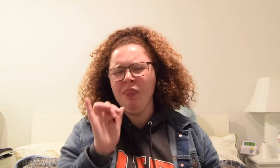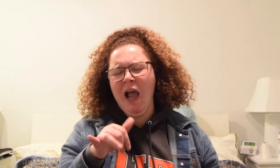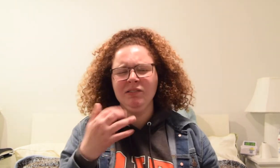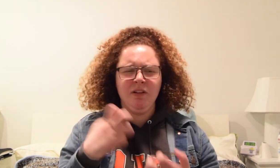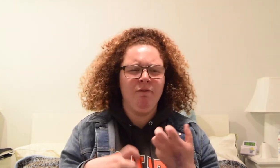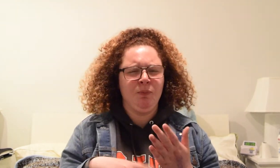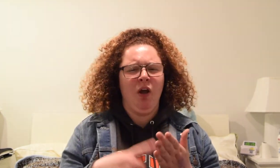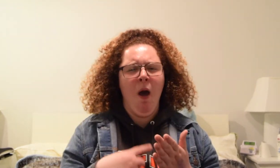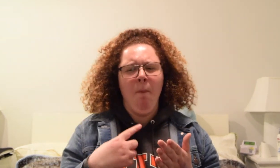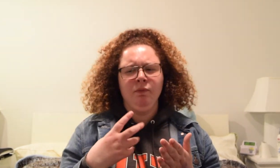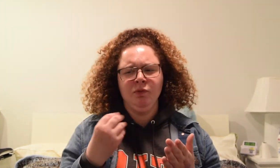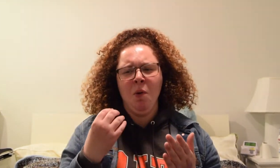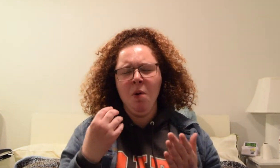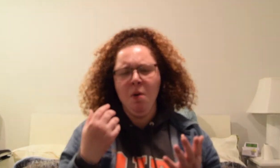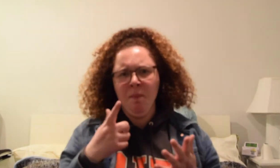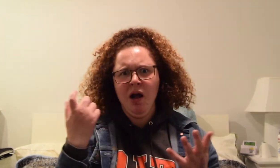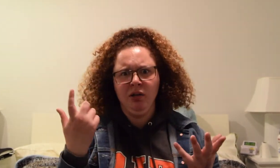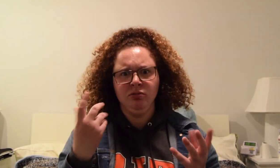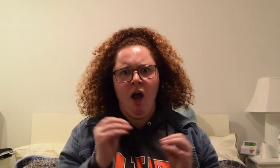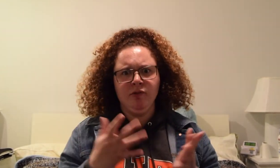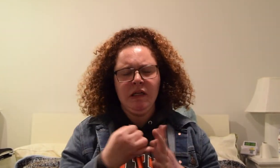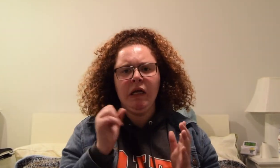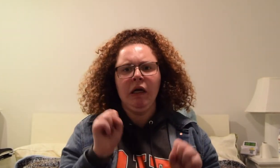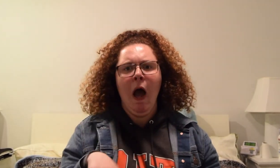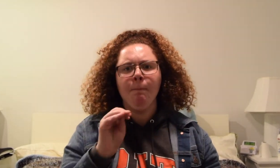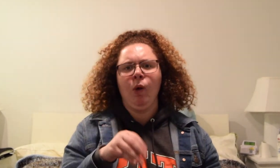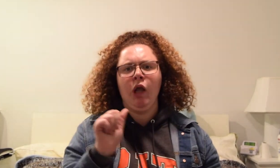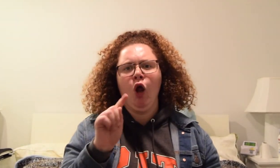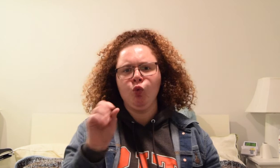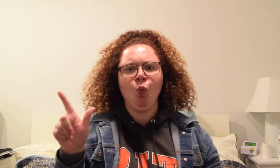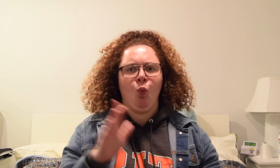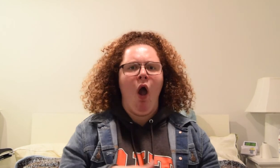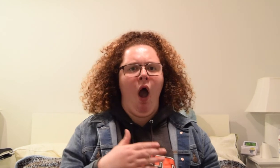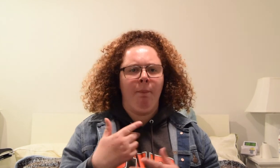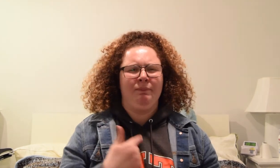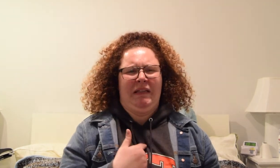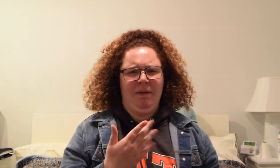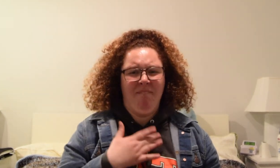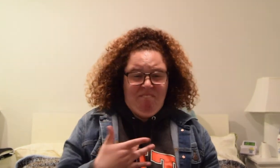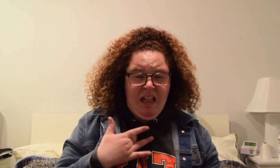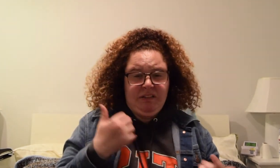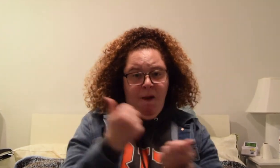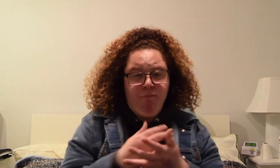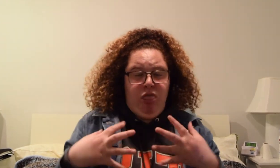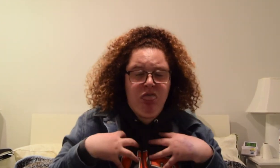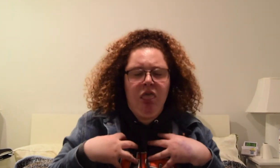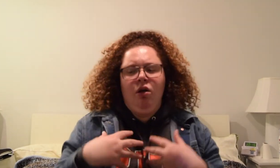So yeah, it's tough because it can put a toll on myself, my feelings, everything